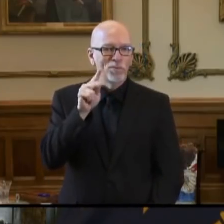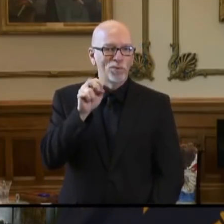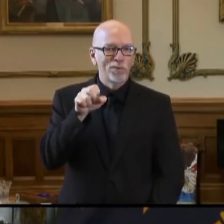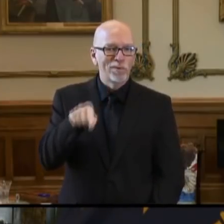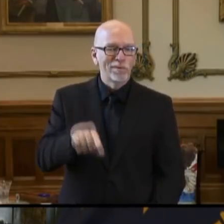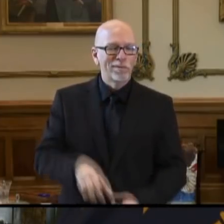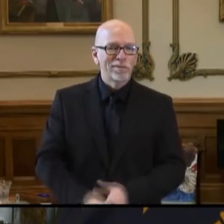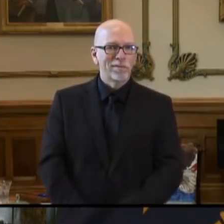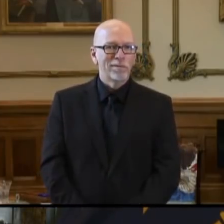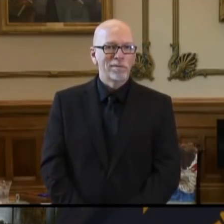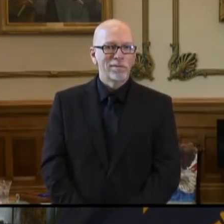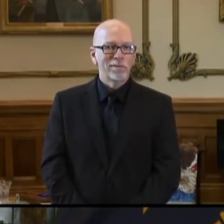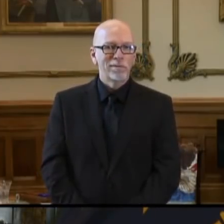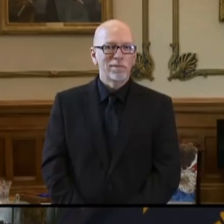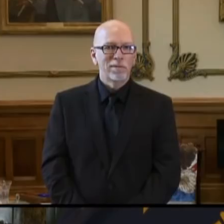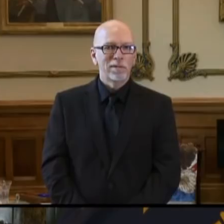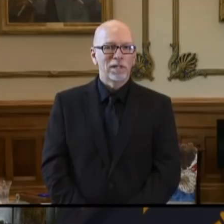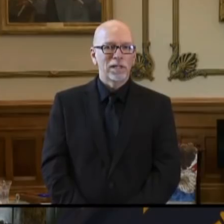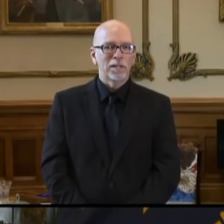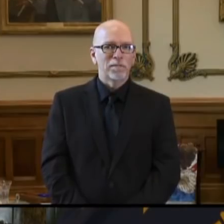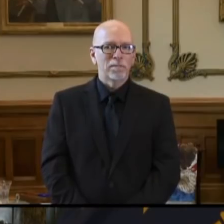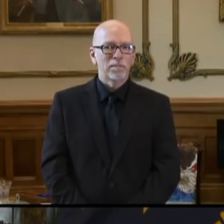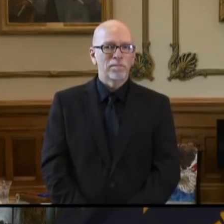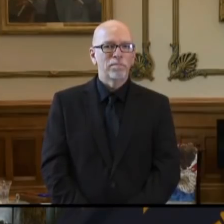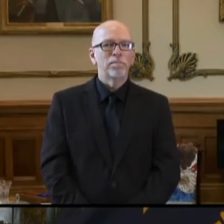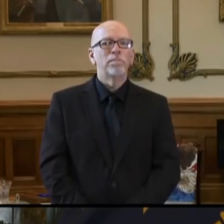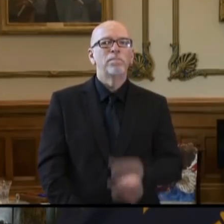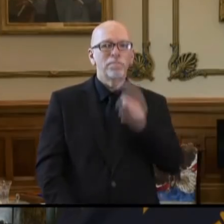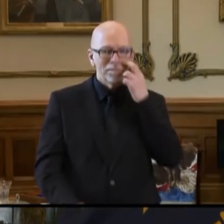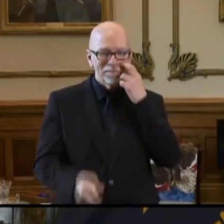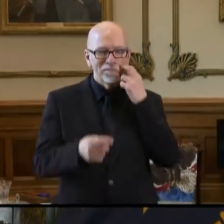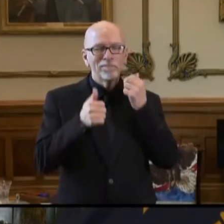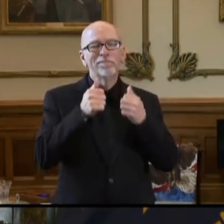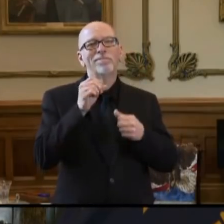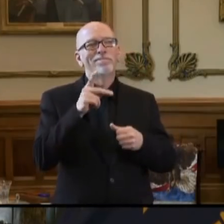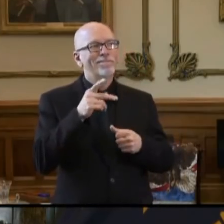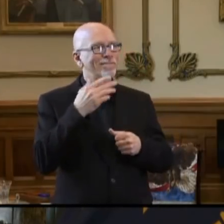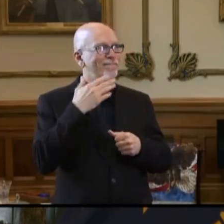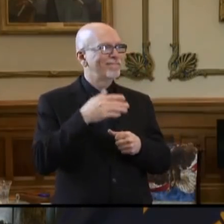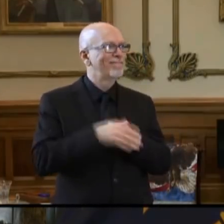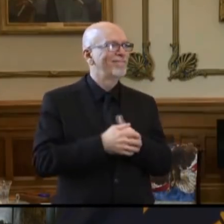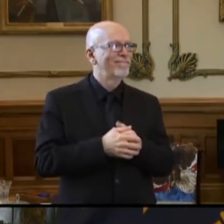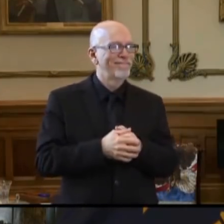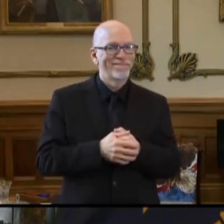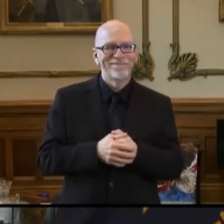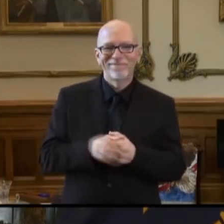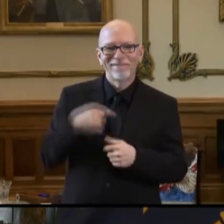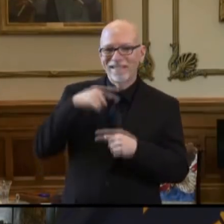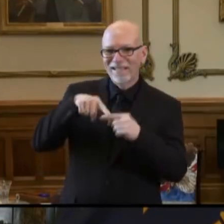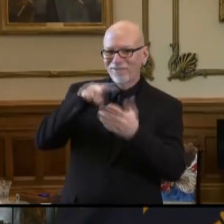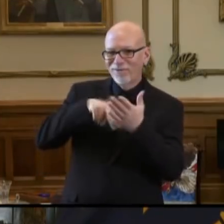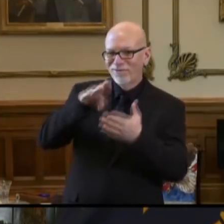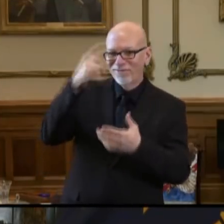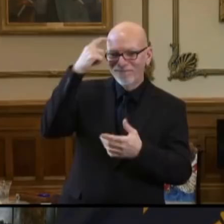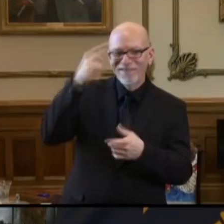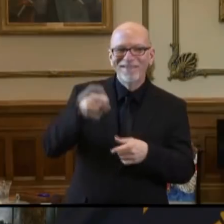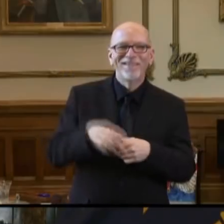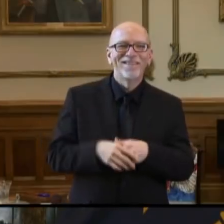ERIC. YOU HAVE TO HONOR YOUR PERSONAL MICROPHONE